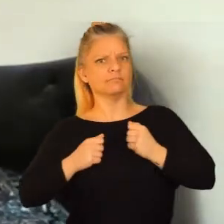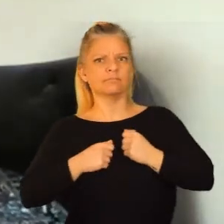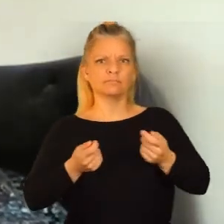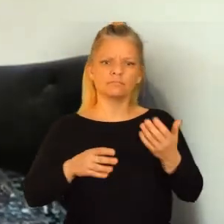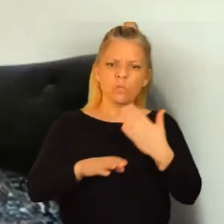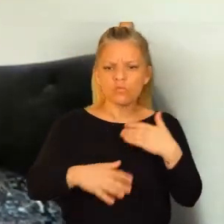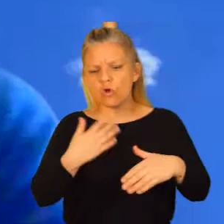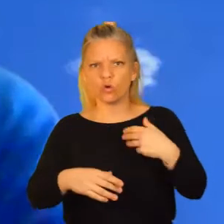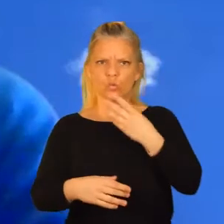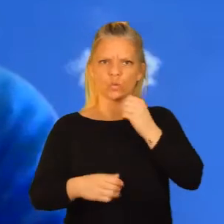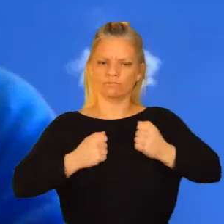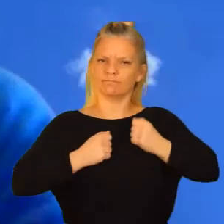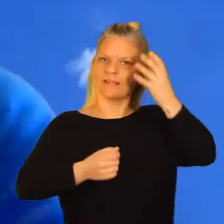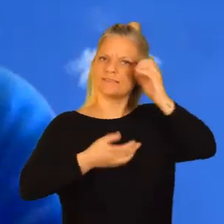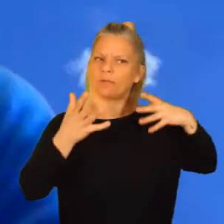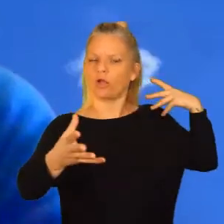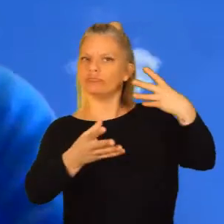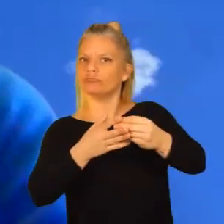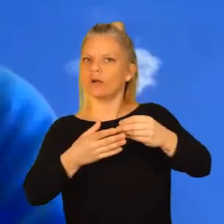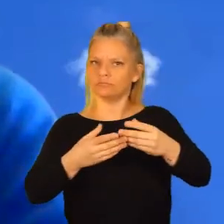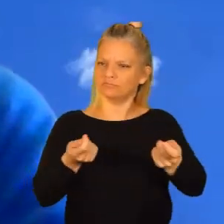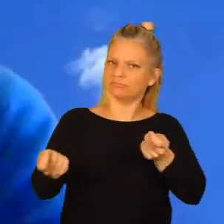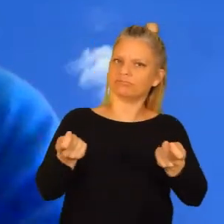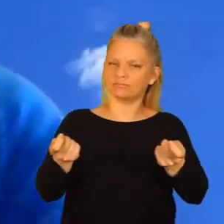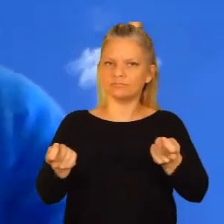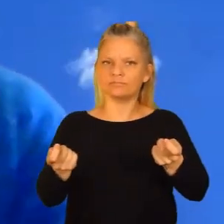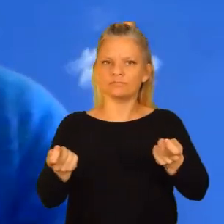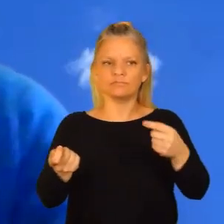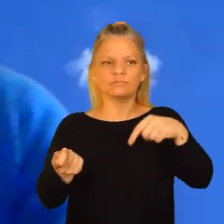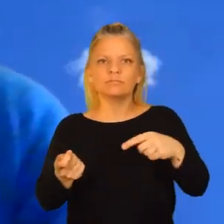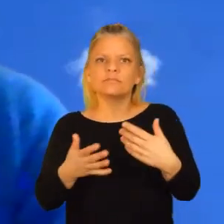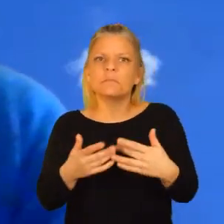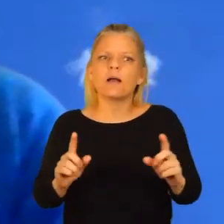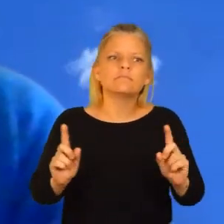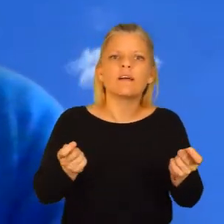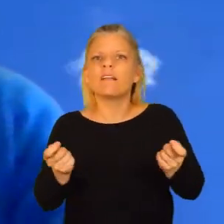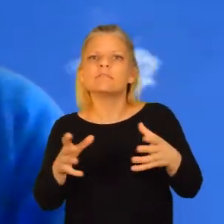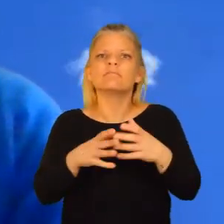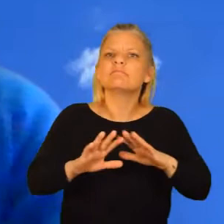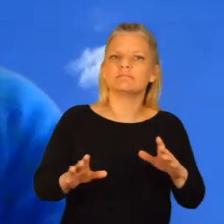You mentioned at the beginning when you just said that about knowing what your why was